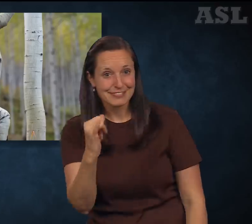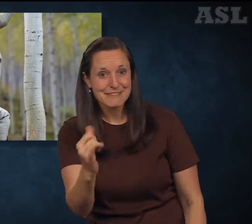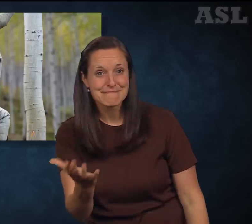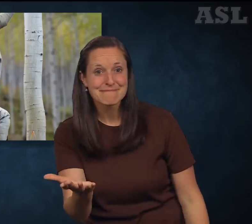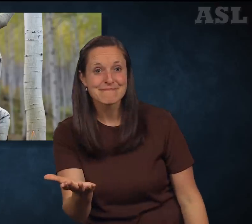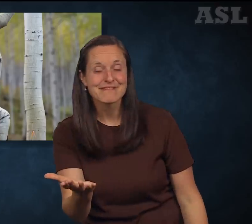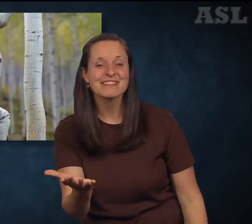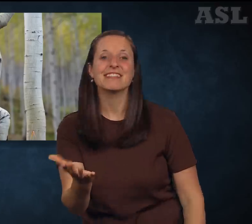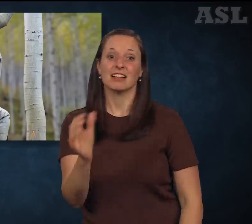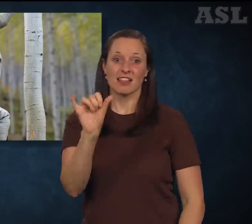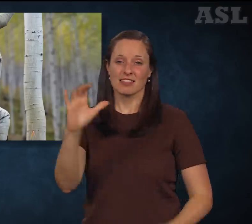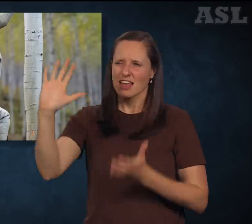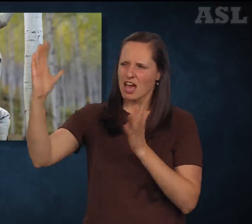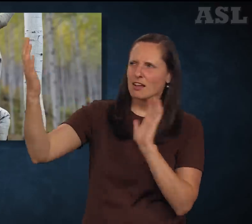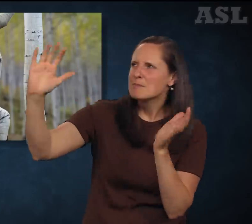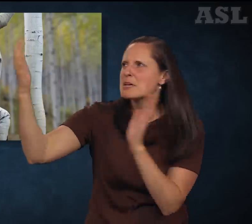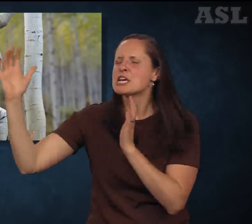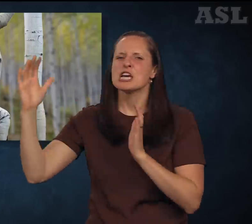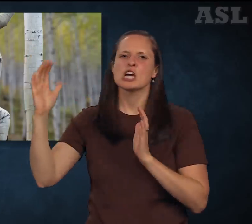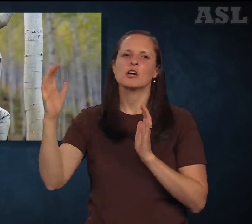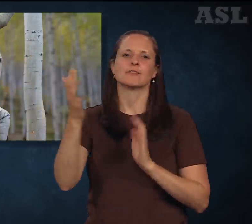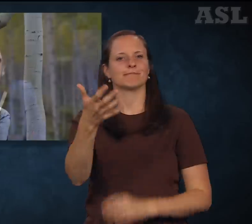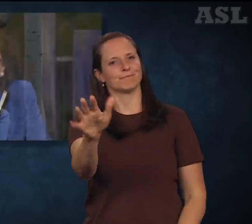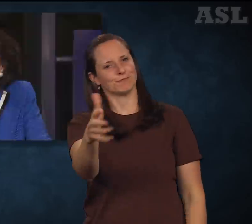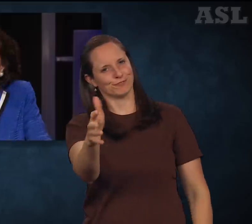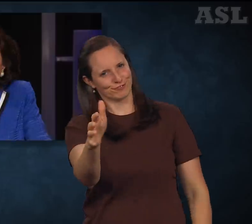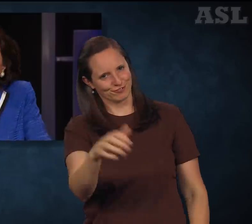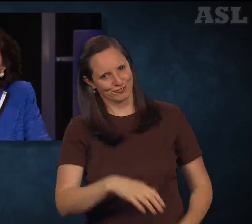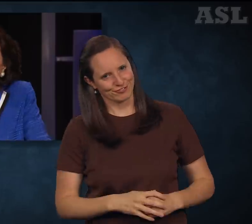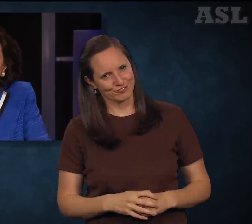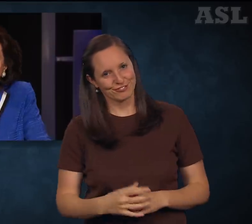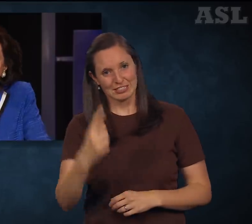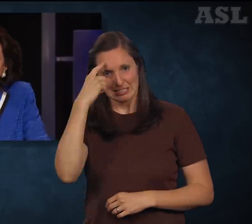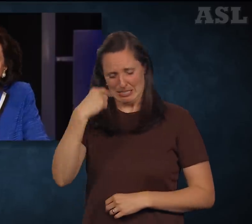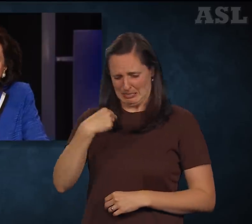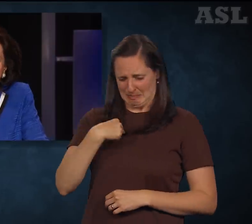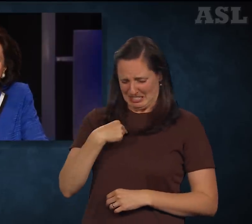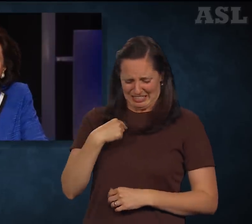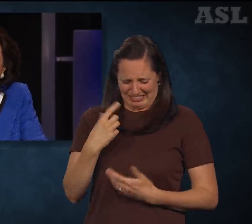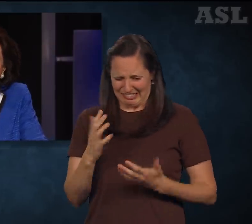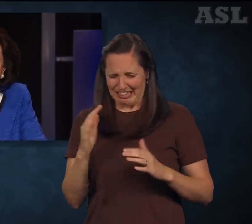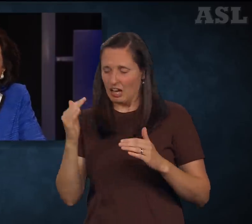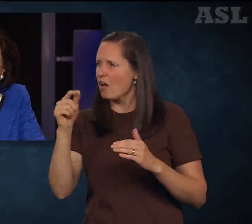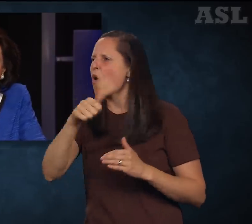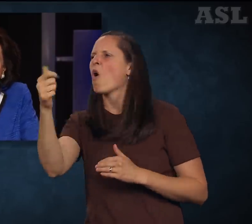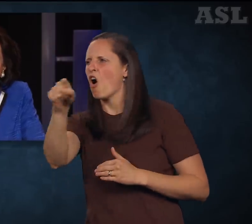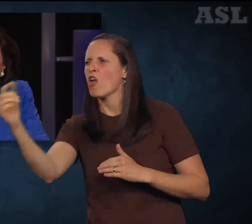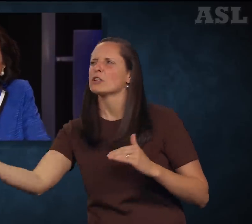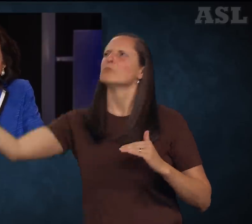AND THEN, WELL, THERE'S YOU AND ME! MY DEAR YOUNG BROTHERS AND SISTERS, IT'S TIME TO STOP COMPARING OURSELVES WITH